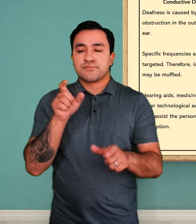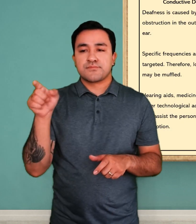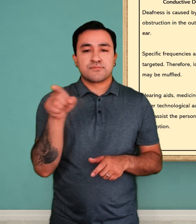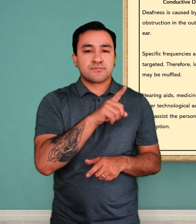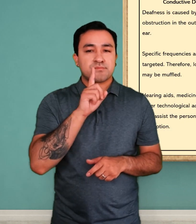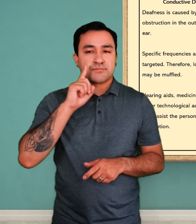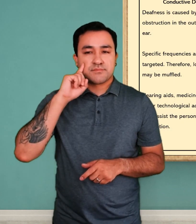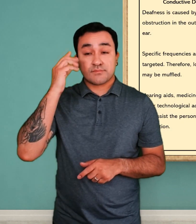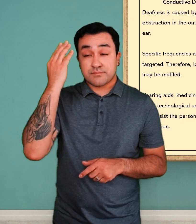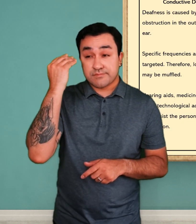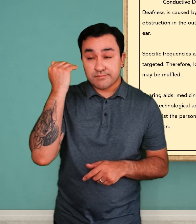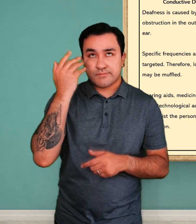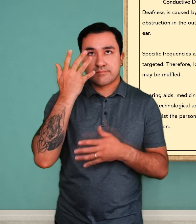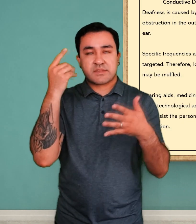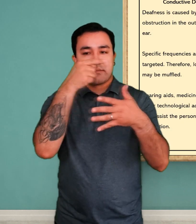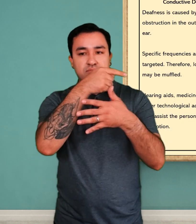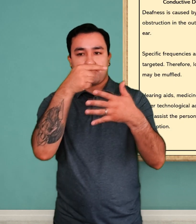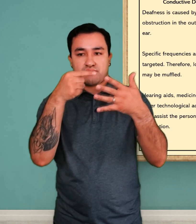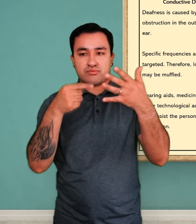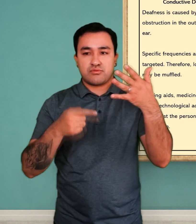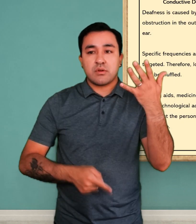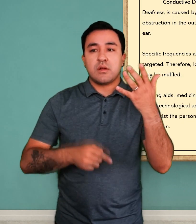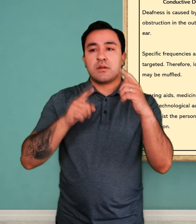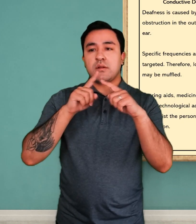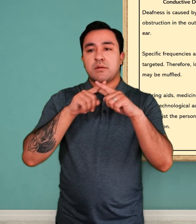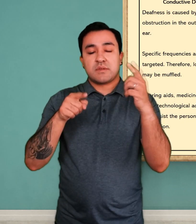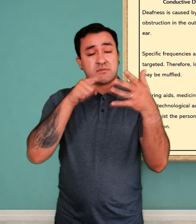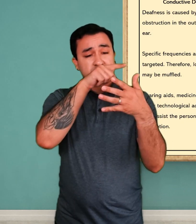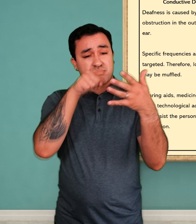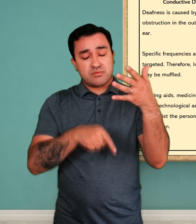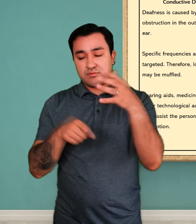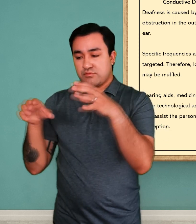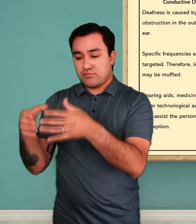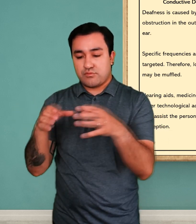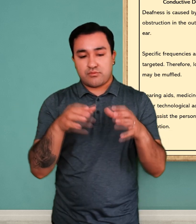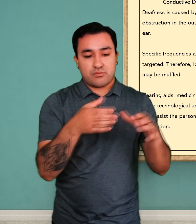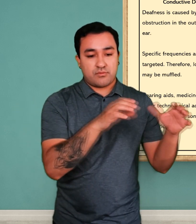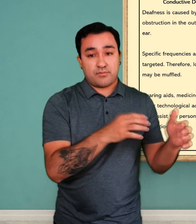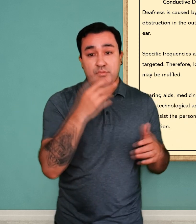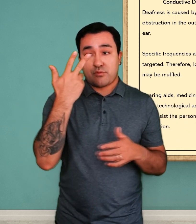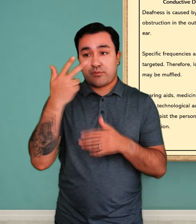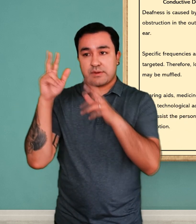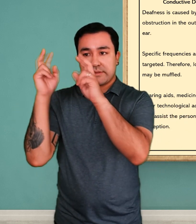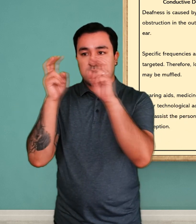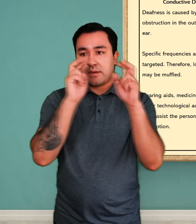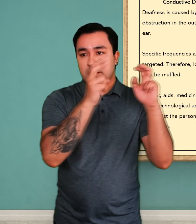There are several causes of deafness but they can be categorized into three main groupings: